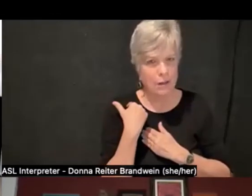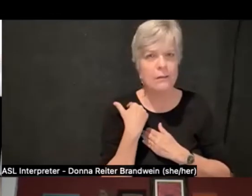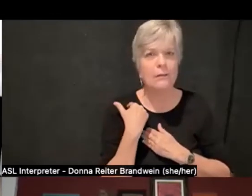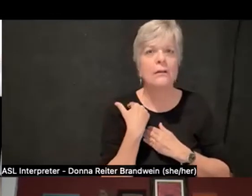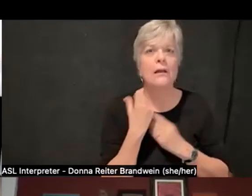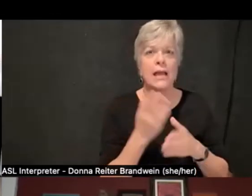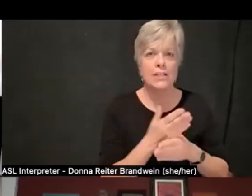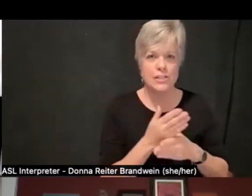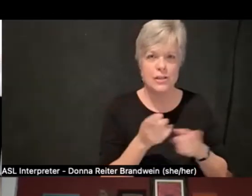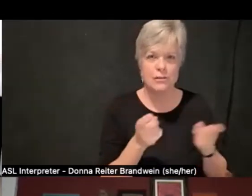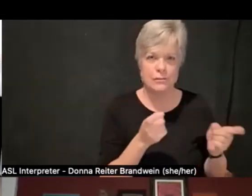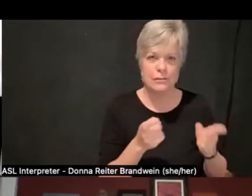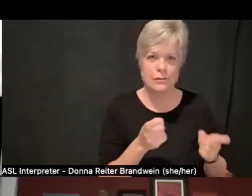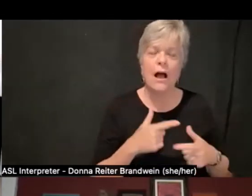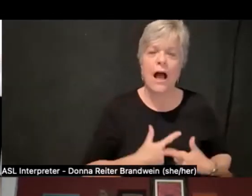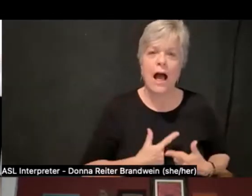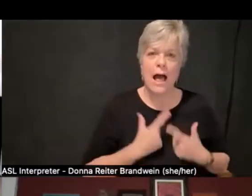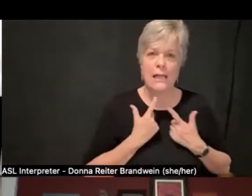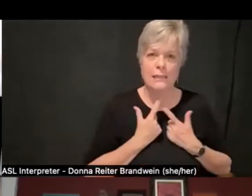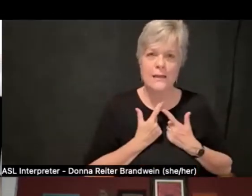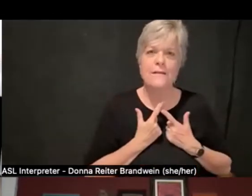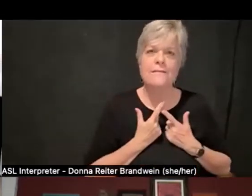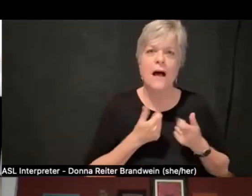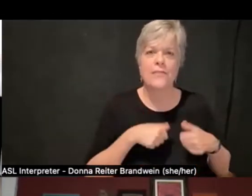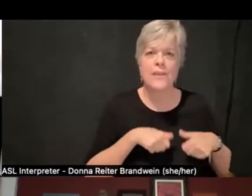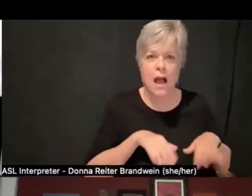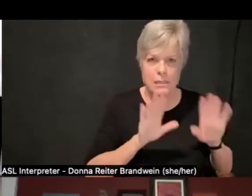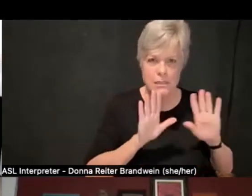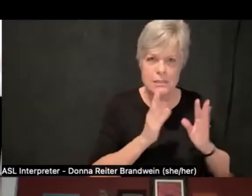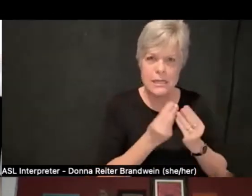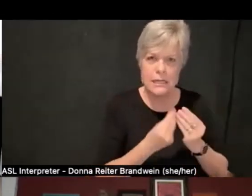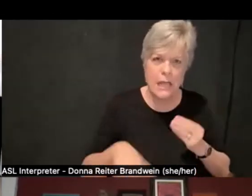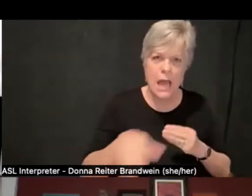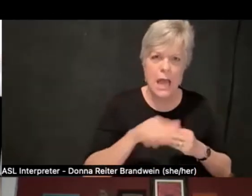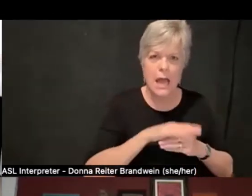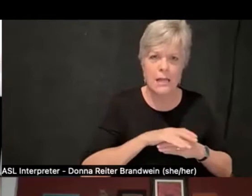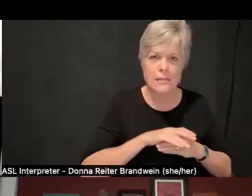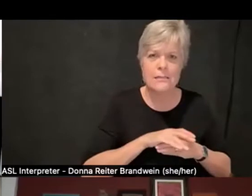of the Cayuga and Onondaga Nations in Ahwaga,